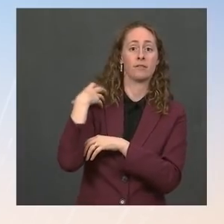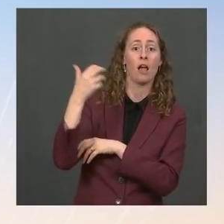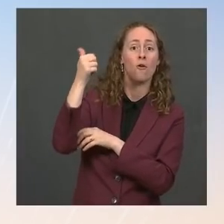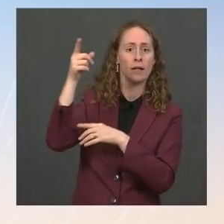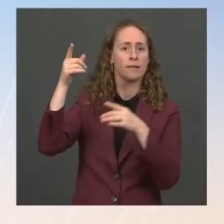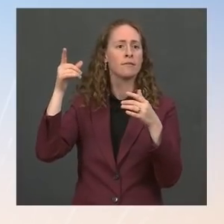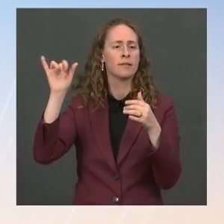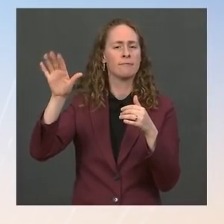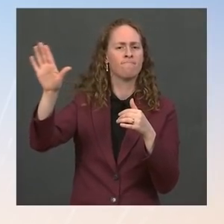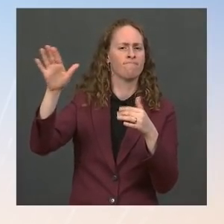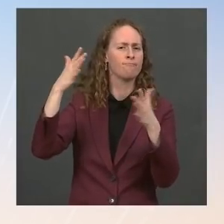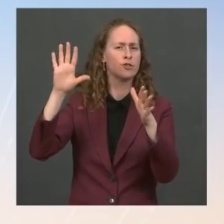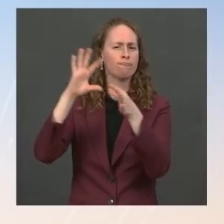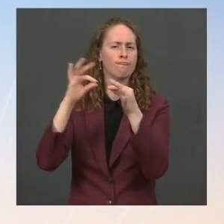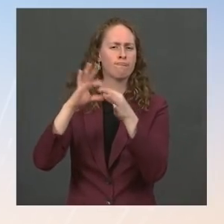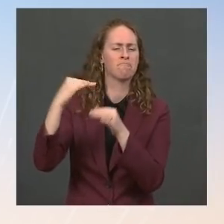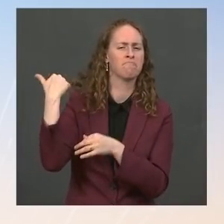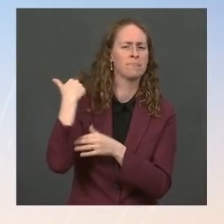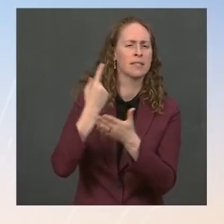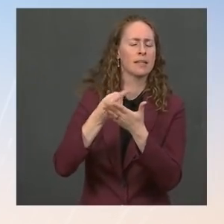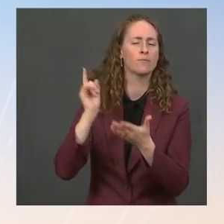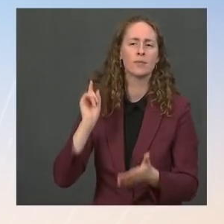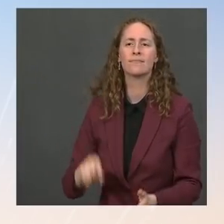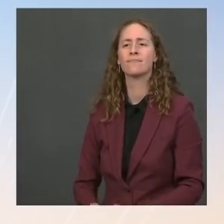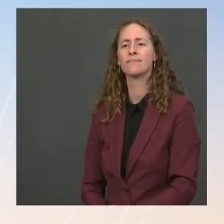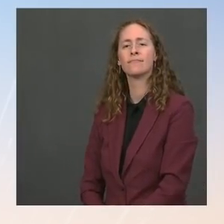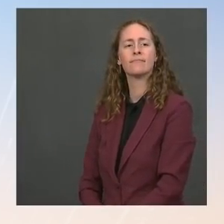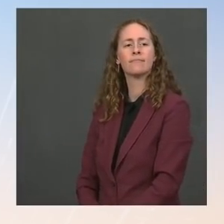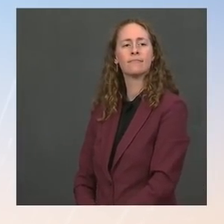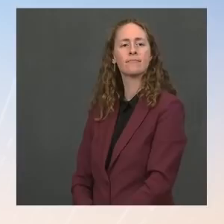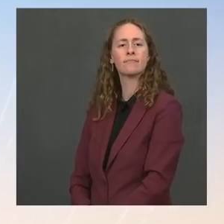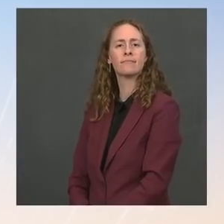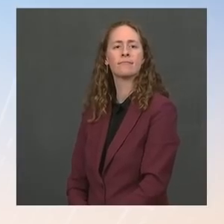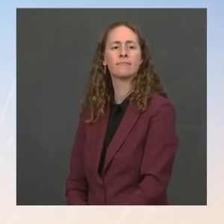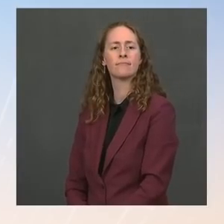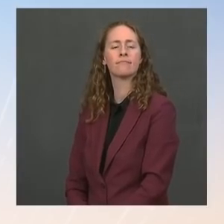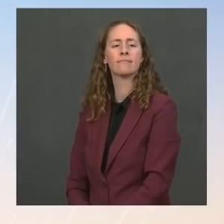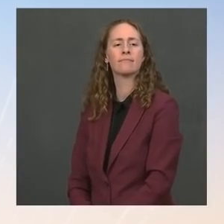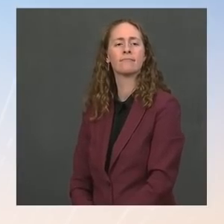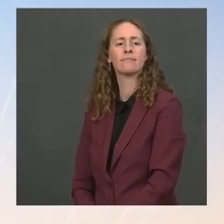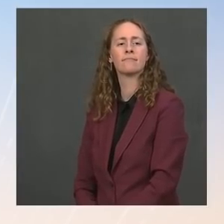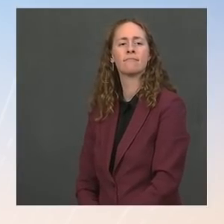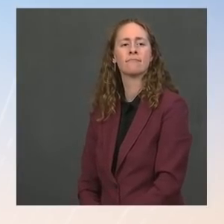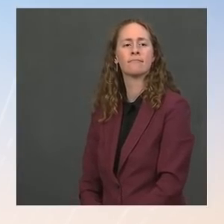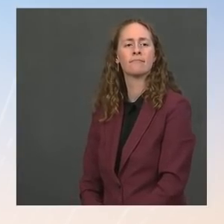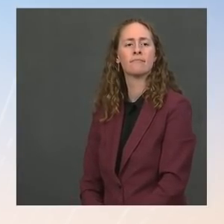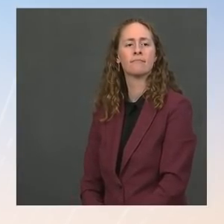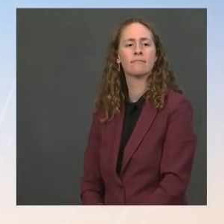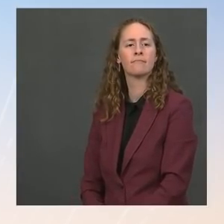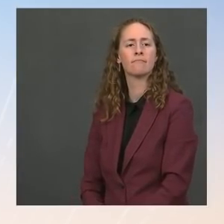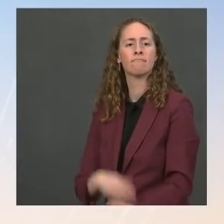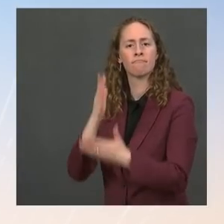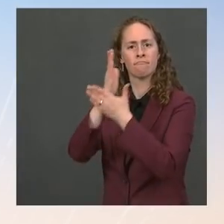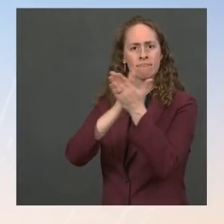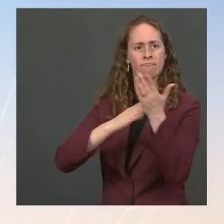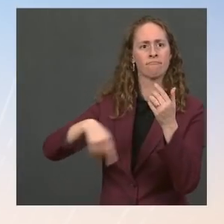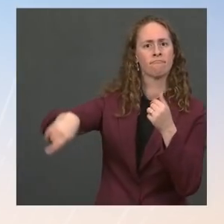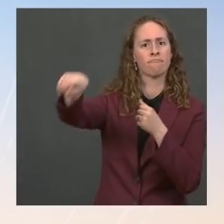are saying that they want to be relocated here. Is that something that the administration is going to help them do? Ms Psaki: I'm certainly --